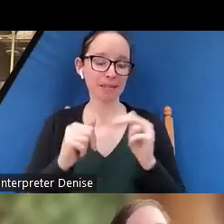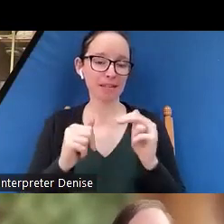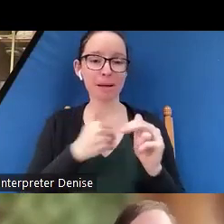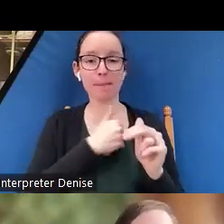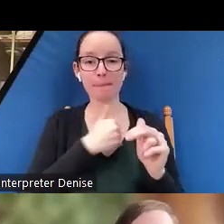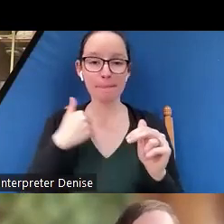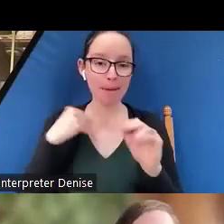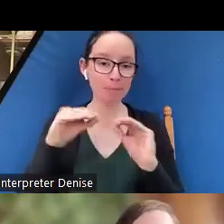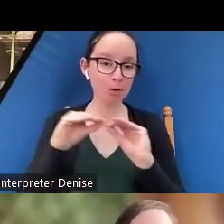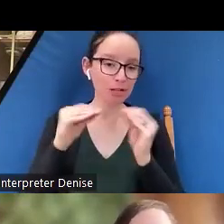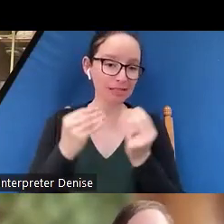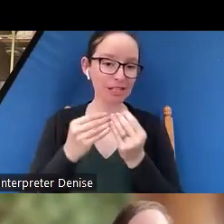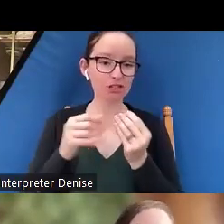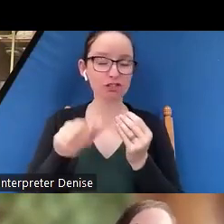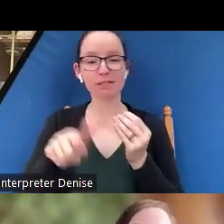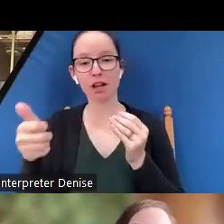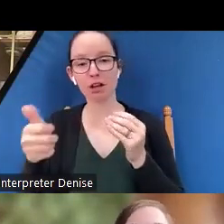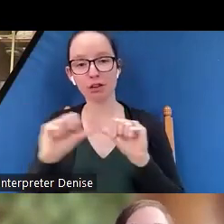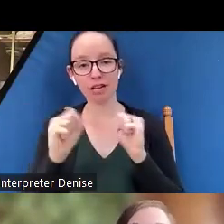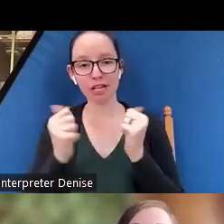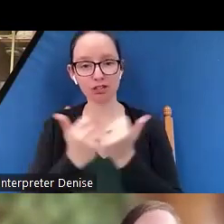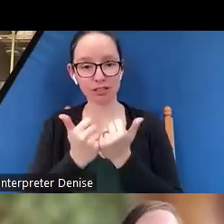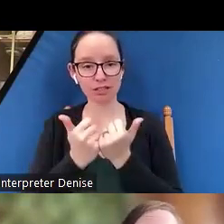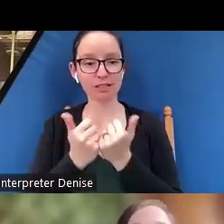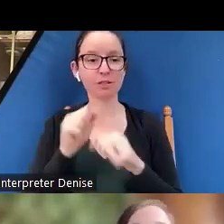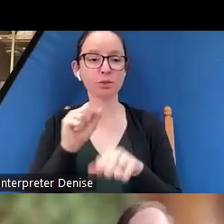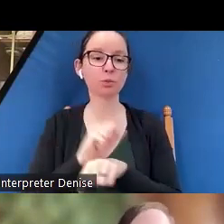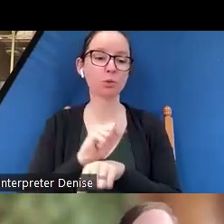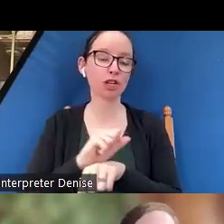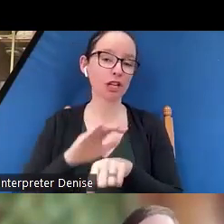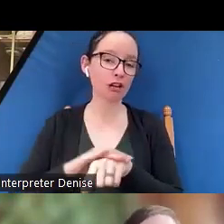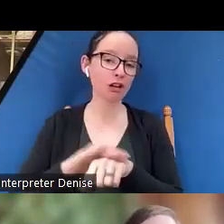other agencies working on trainings to sort of further the